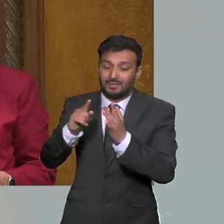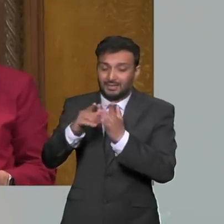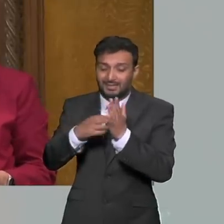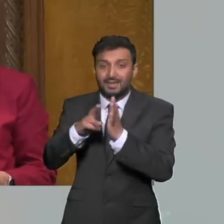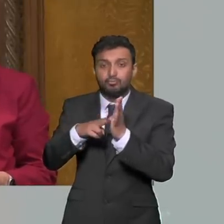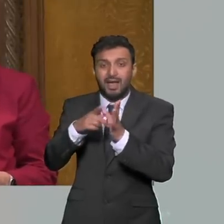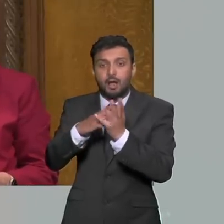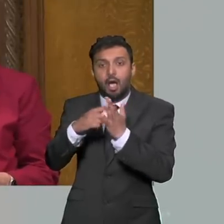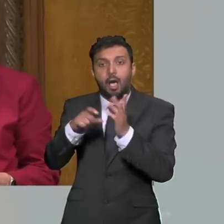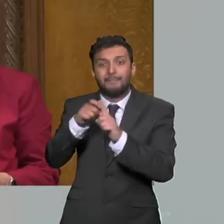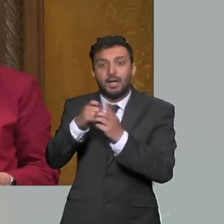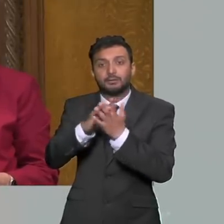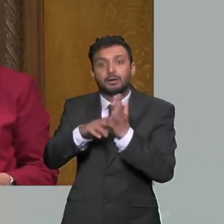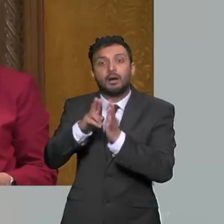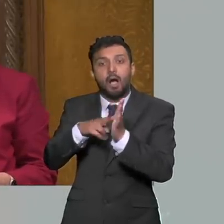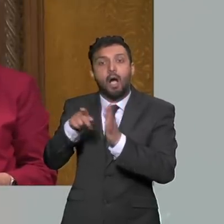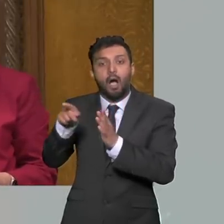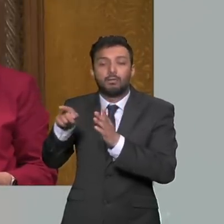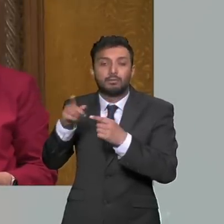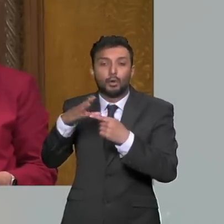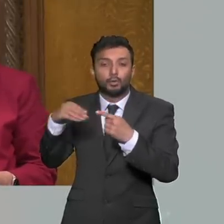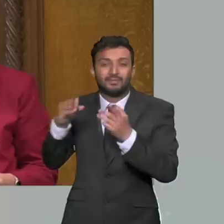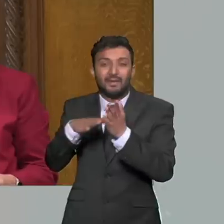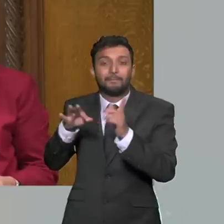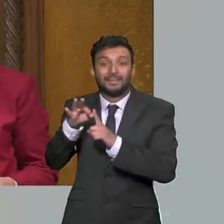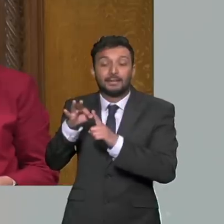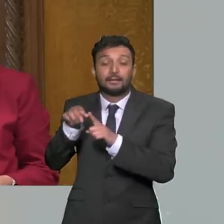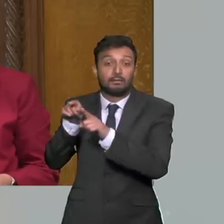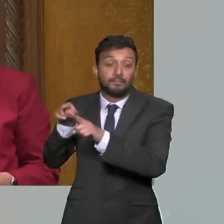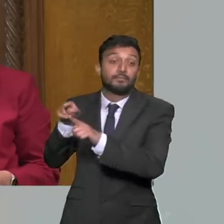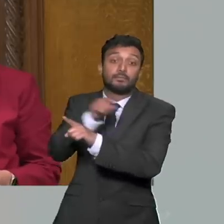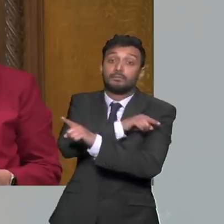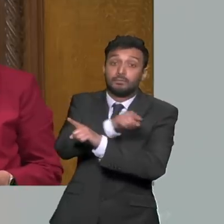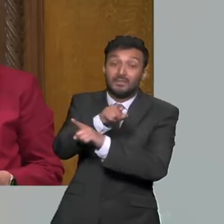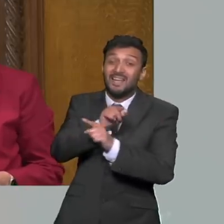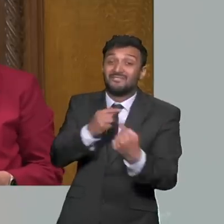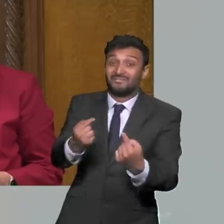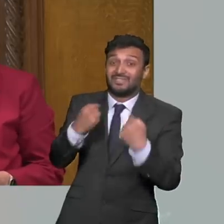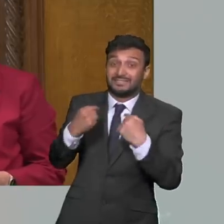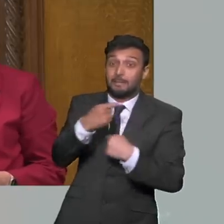victim warned the Conservative party of the abuse that he had suffered.